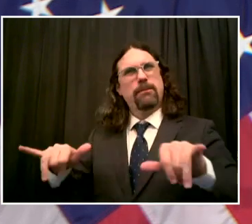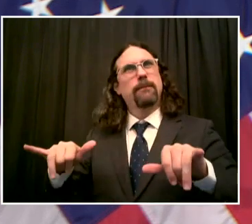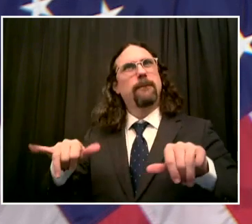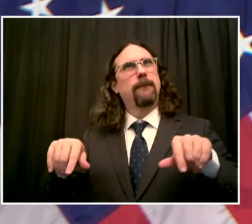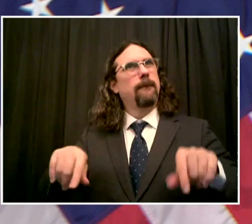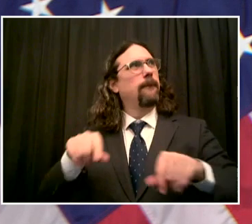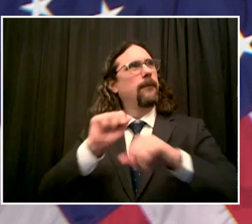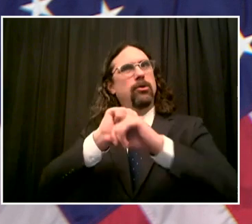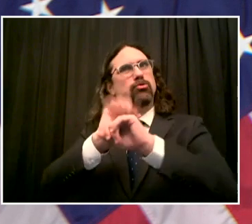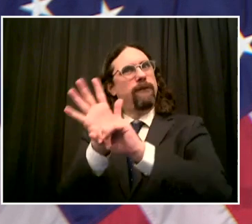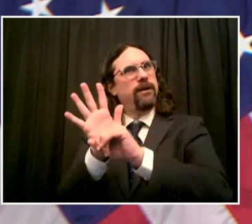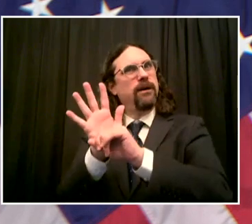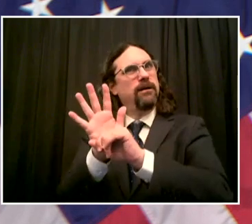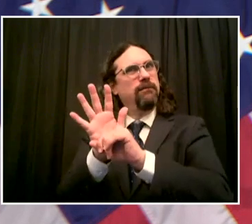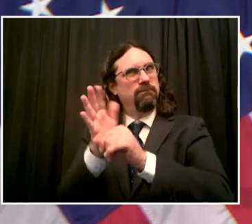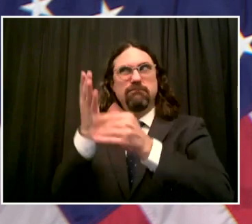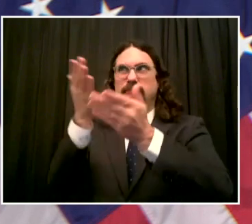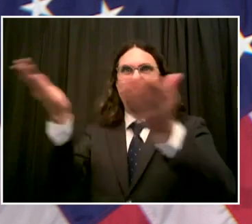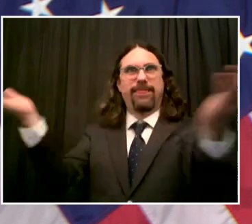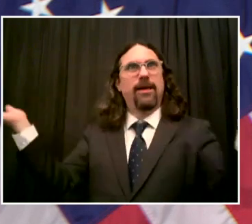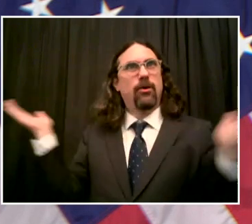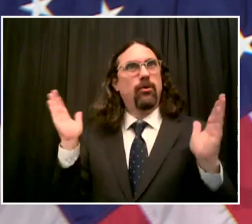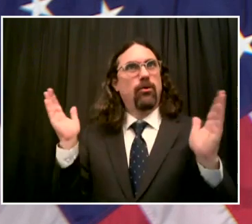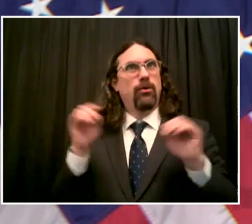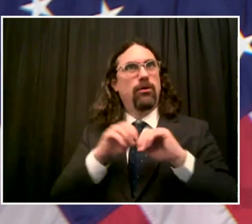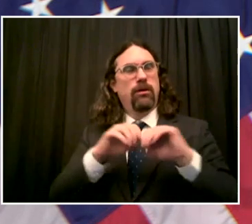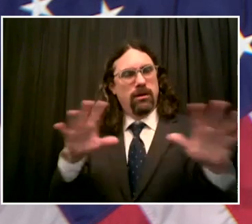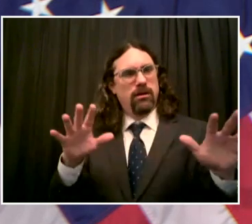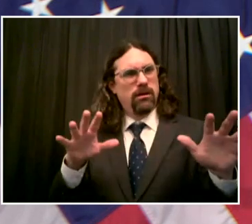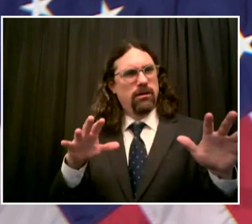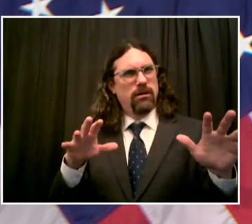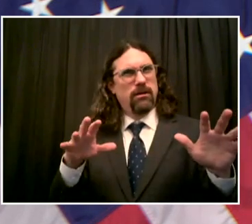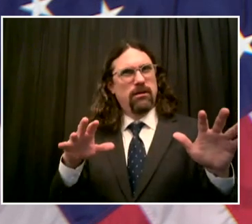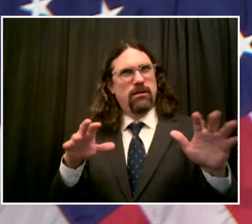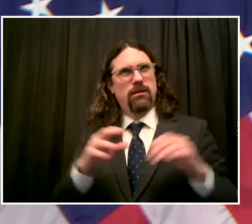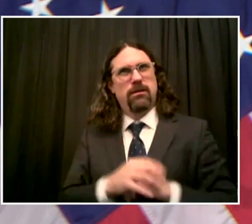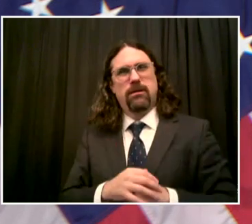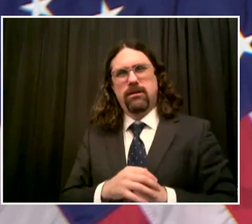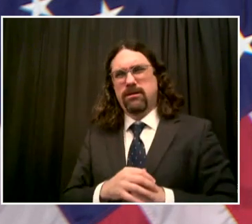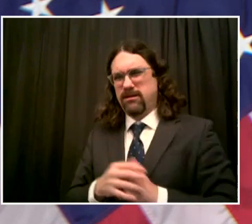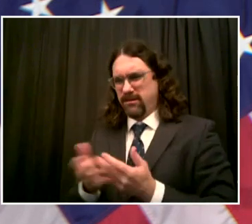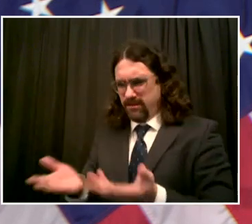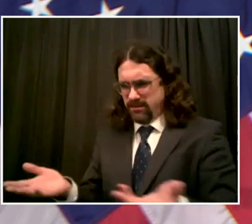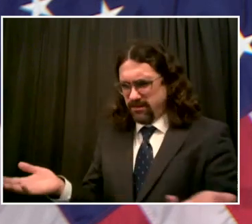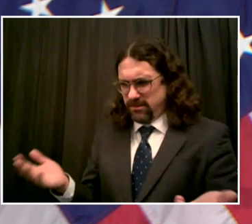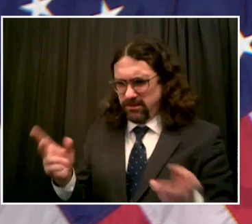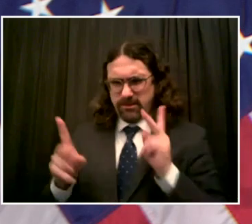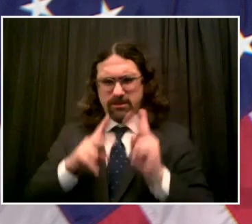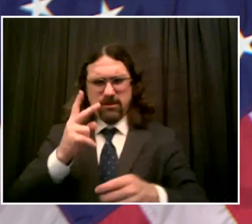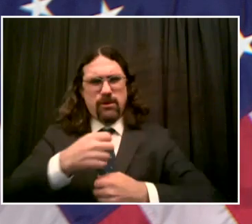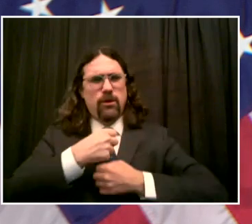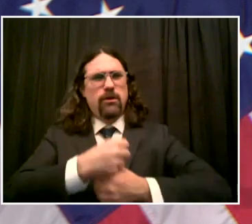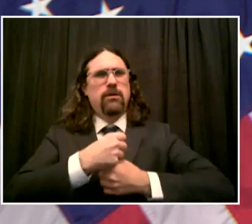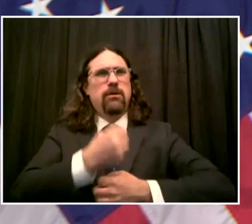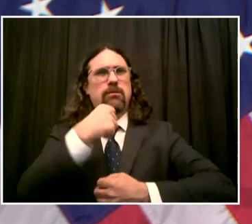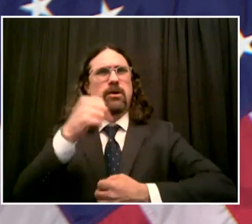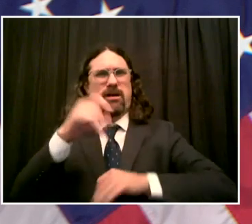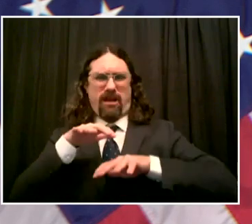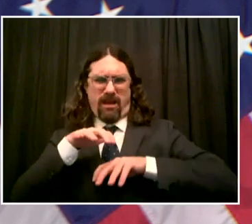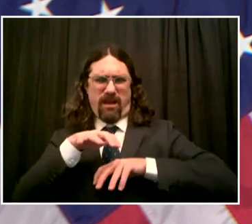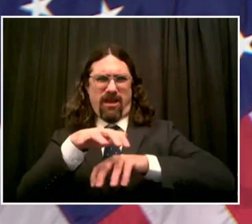IT'S DURING A PANDEMIC WITH